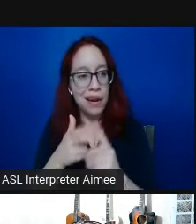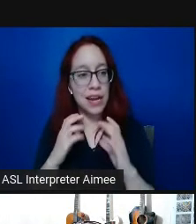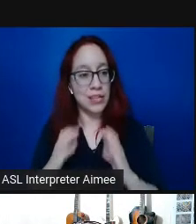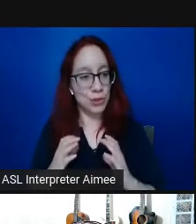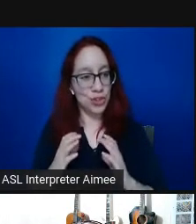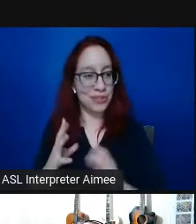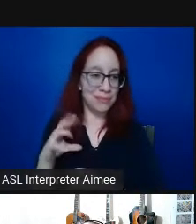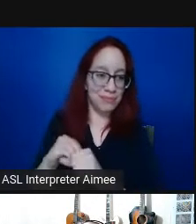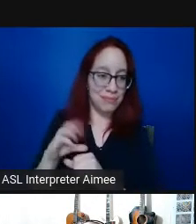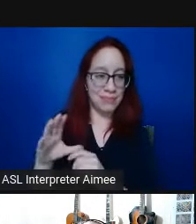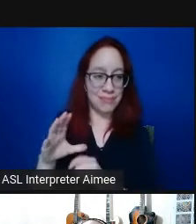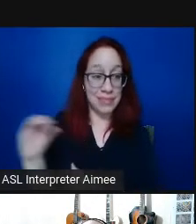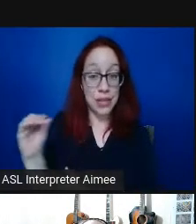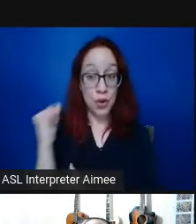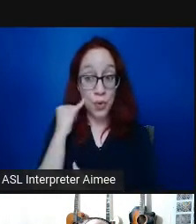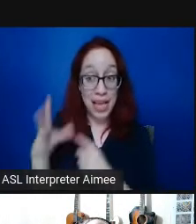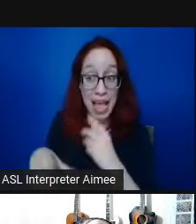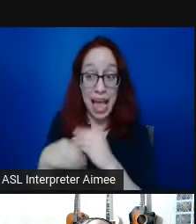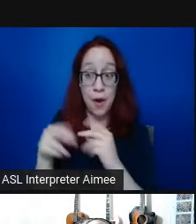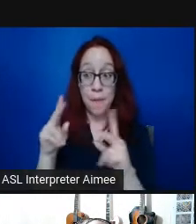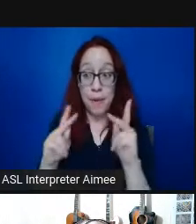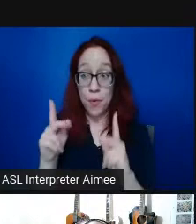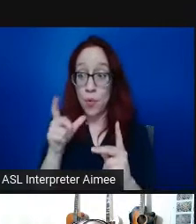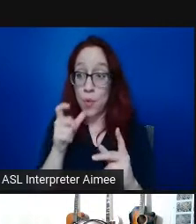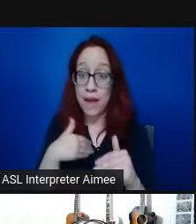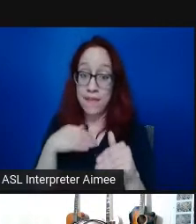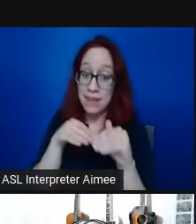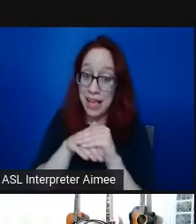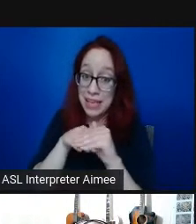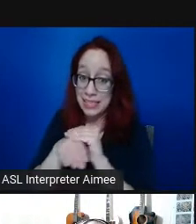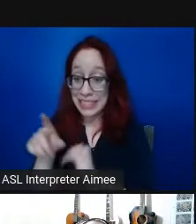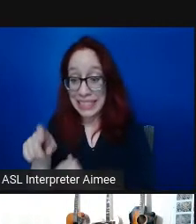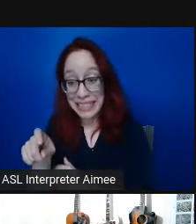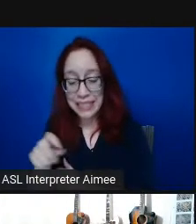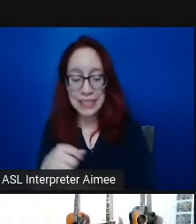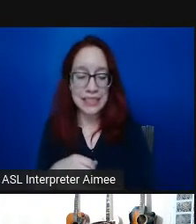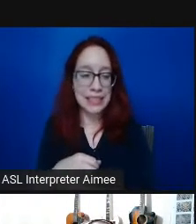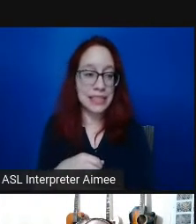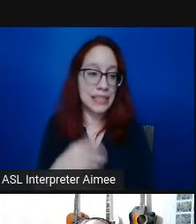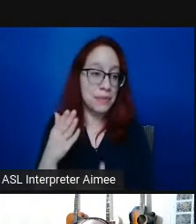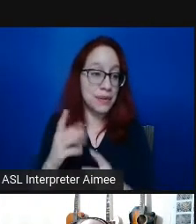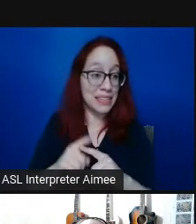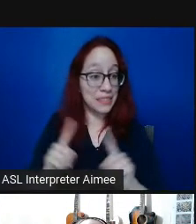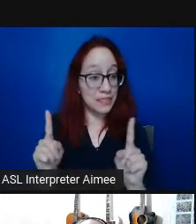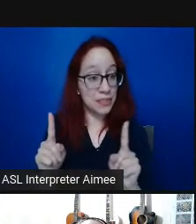because when you add up all the people who have access needs that are perhaps different to yours, it's maybe